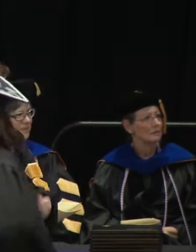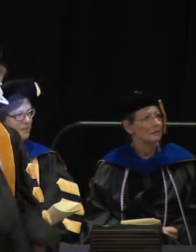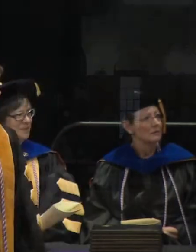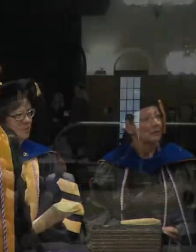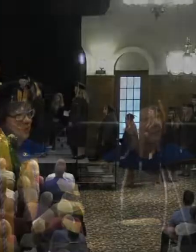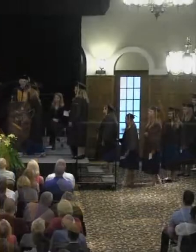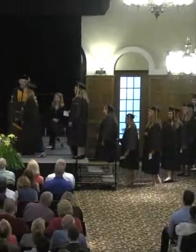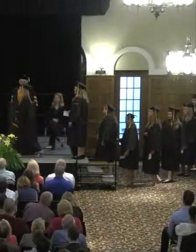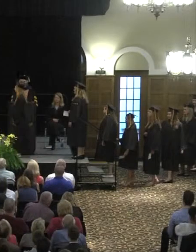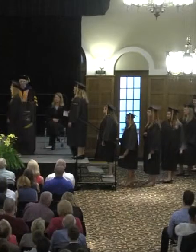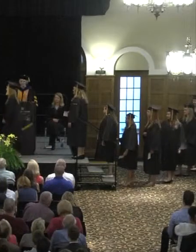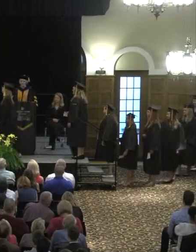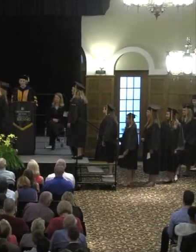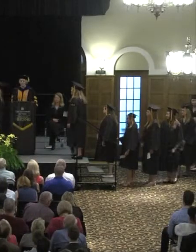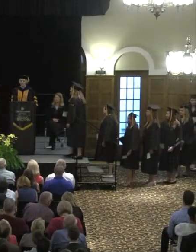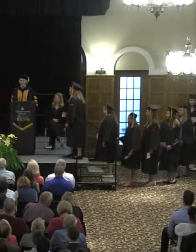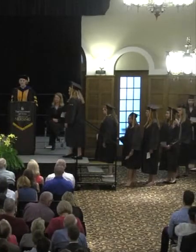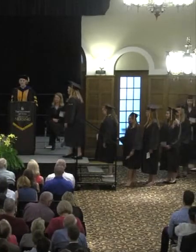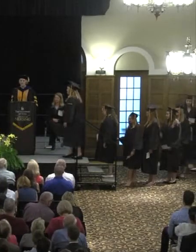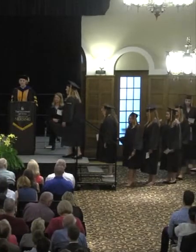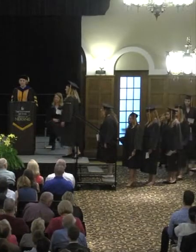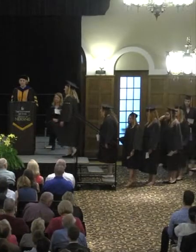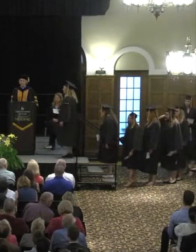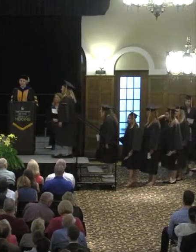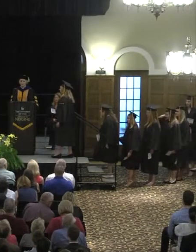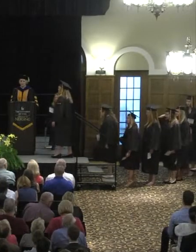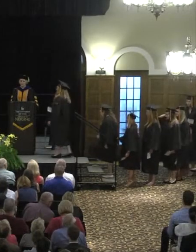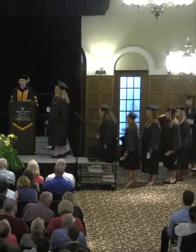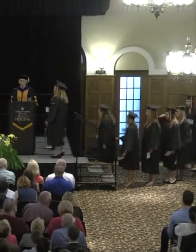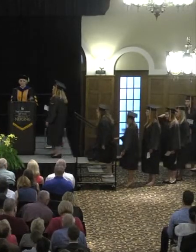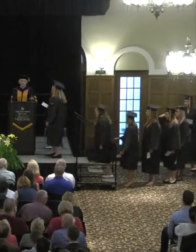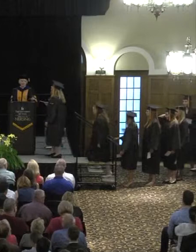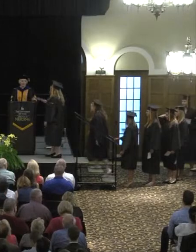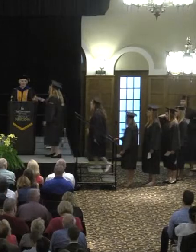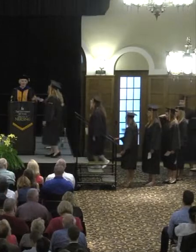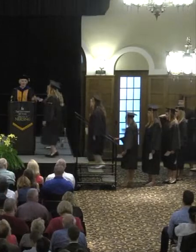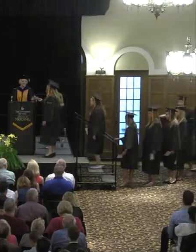Jeanne Depman, BSN, Bachelor of Science in Nursing.